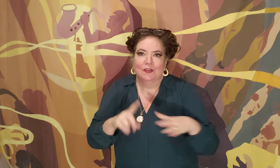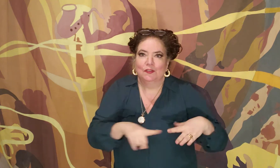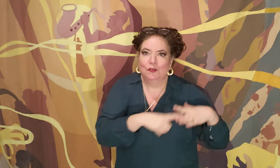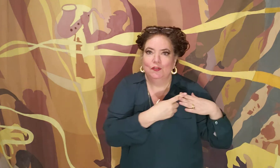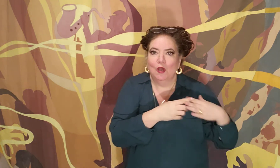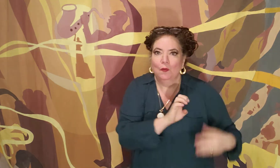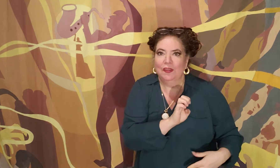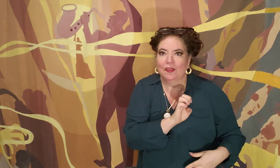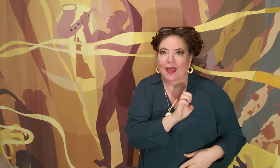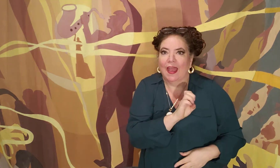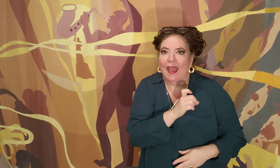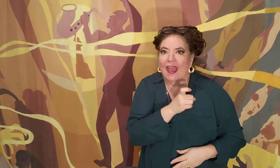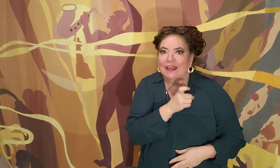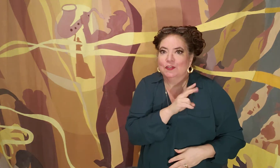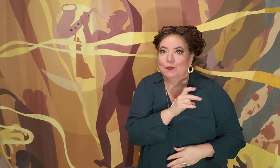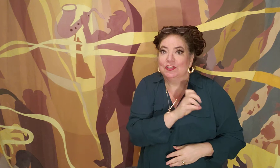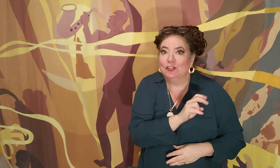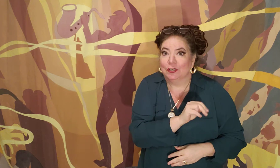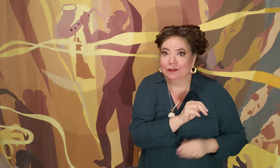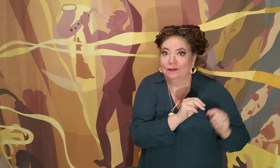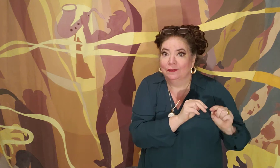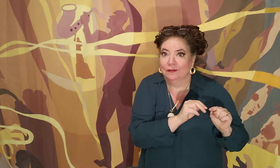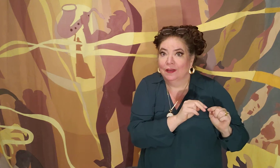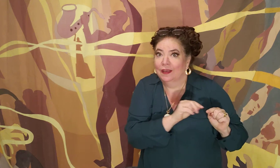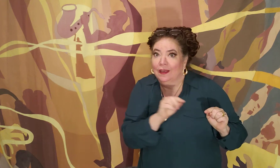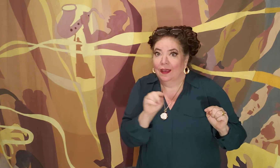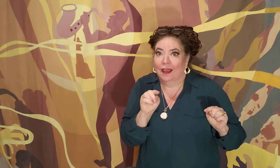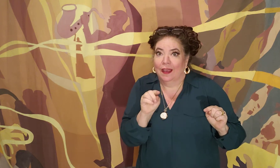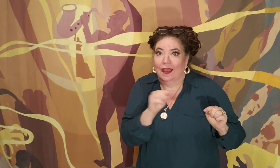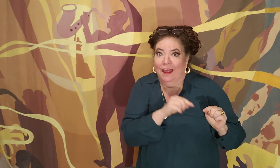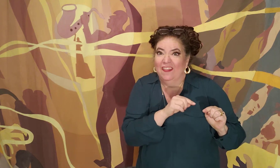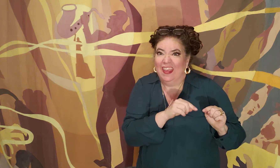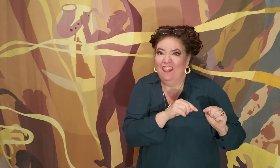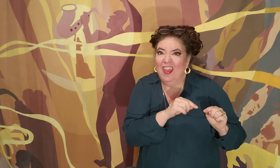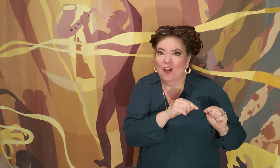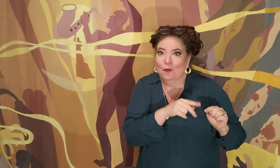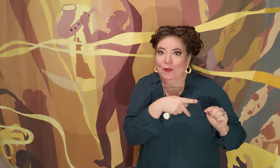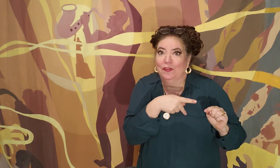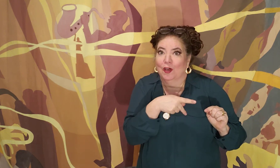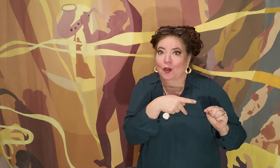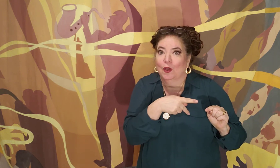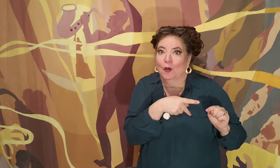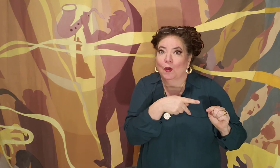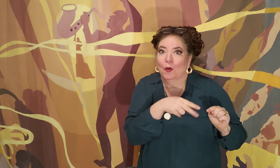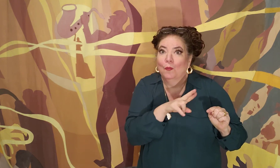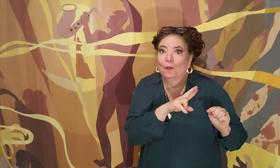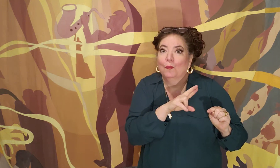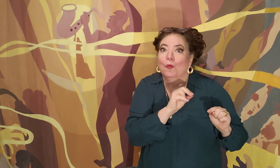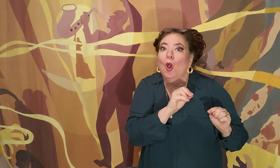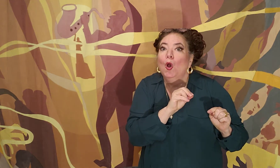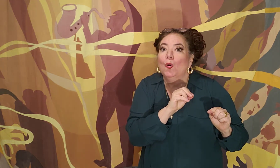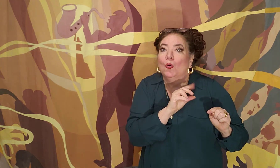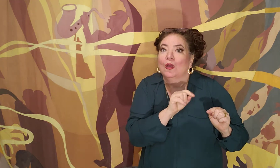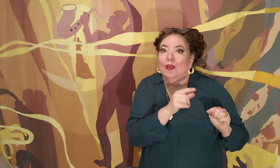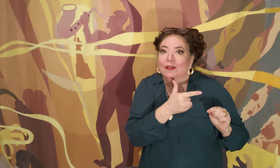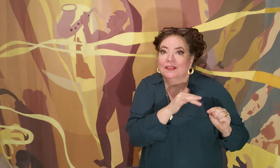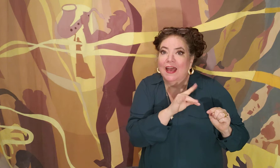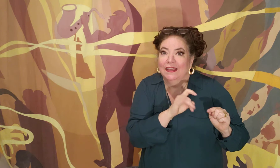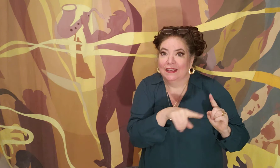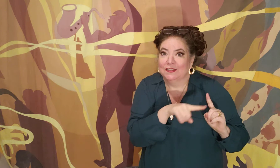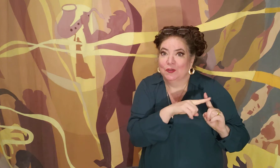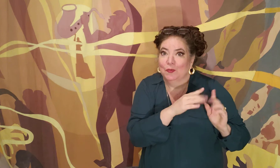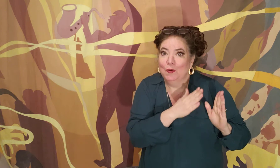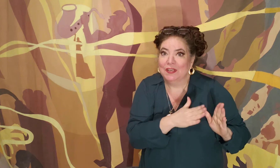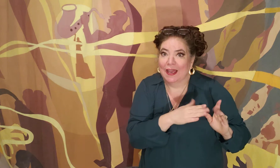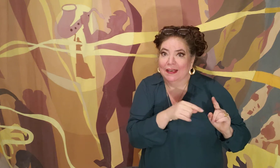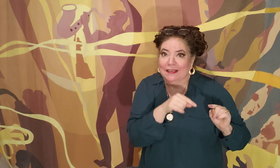So you start with 1) exposition and in there will be the protagonist. The protagonist